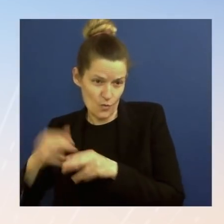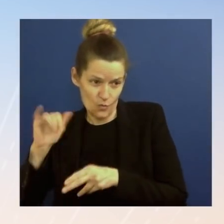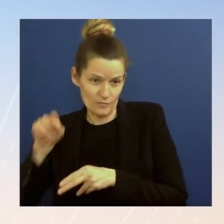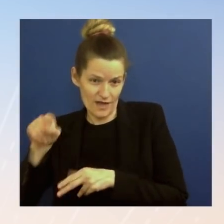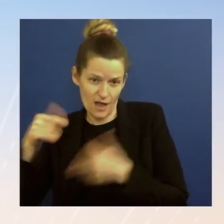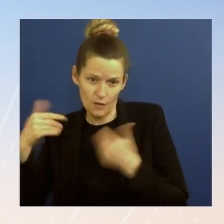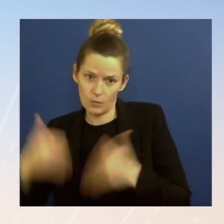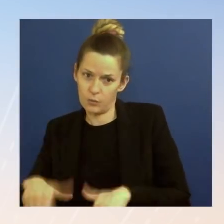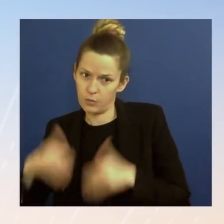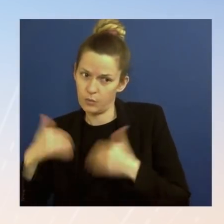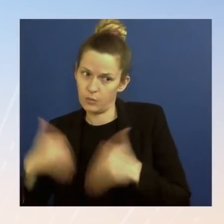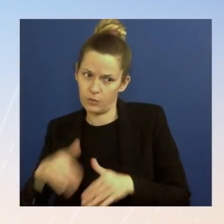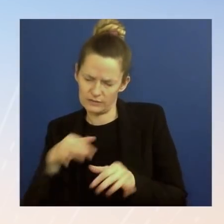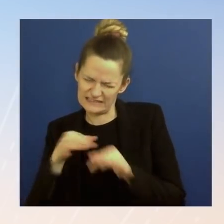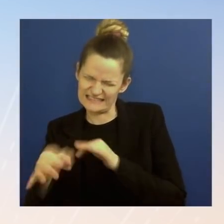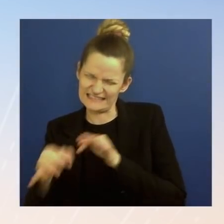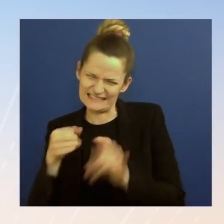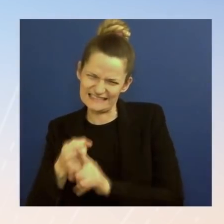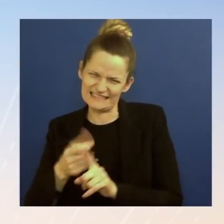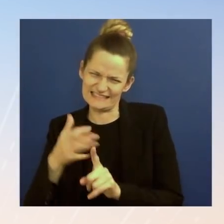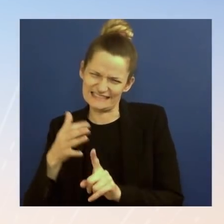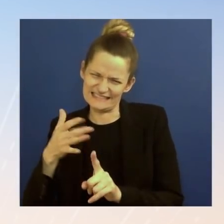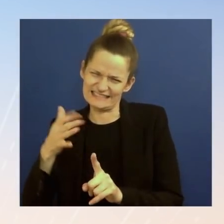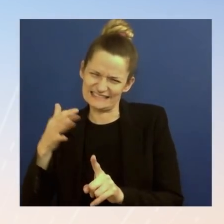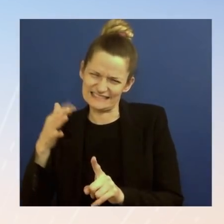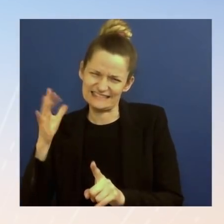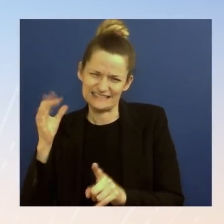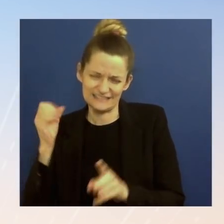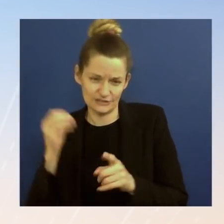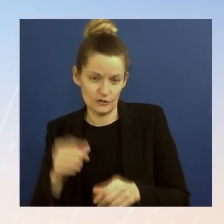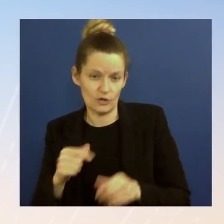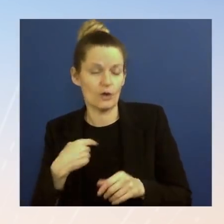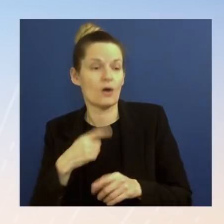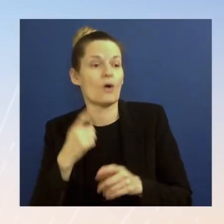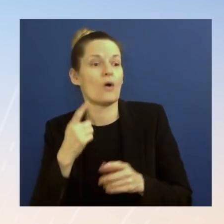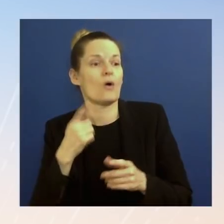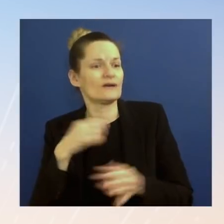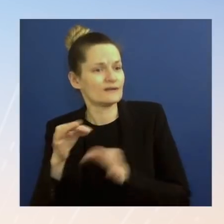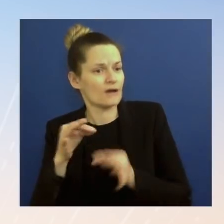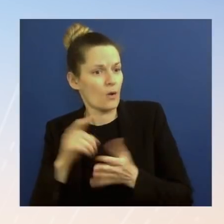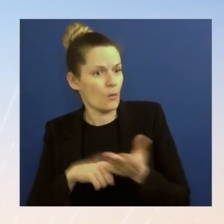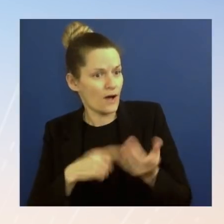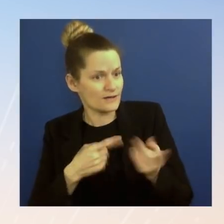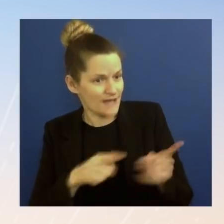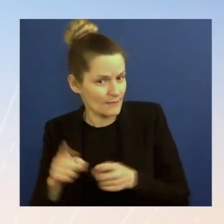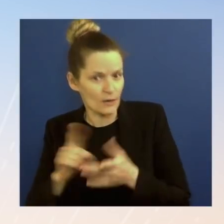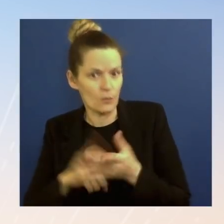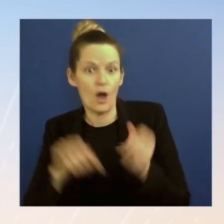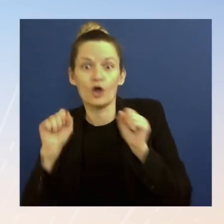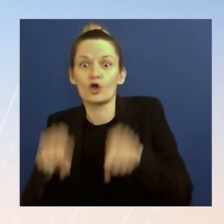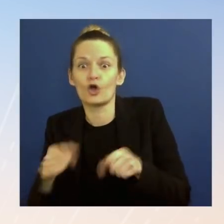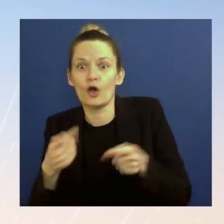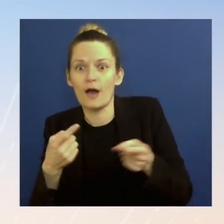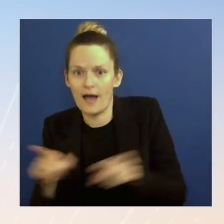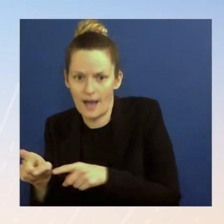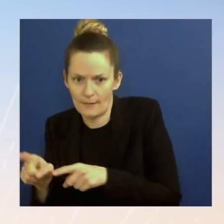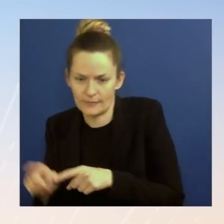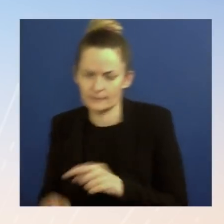but more directly about what the consequences would be. The Press: And, you know, your colleagues have said that your deep concerns were conveyed about what would happen